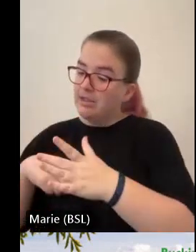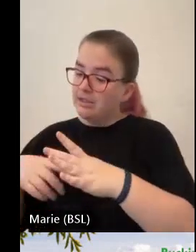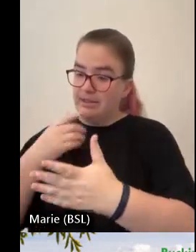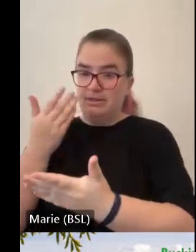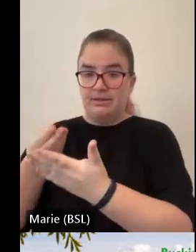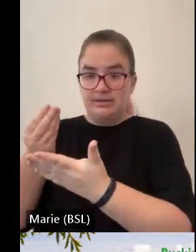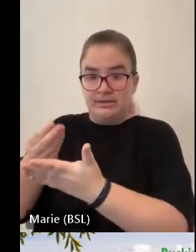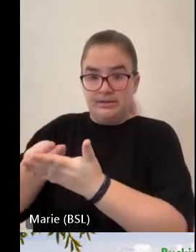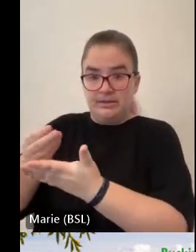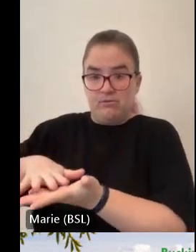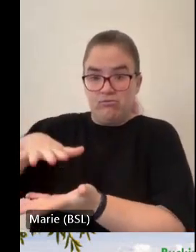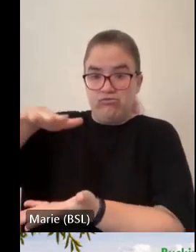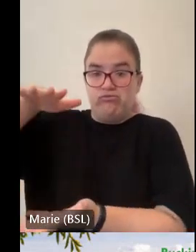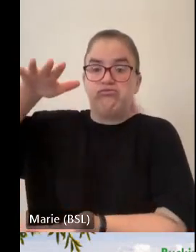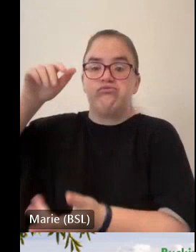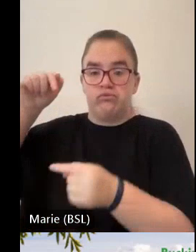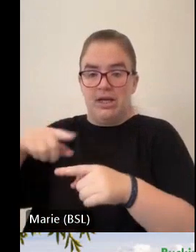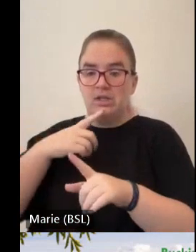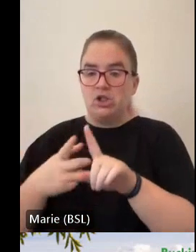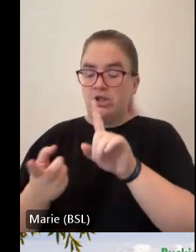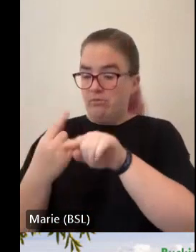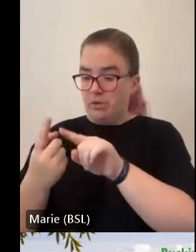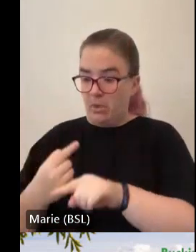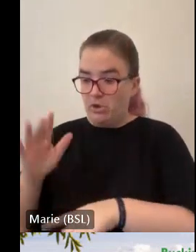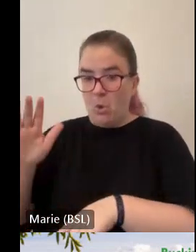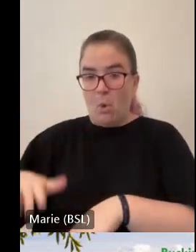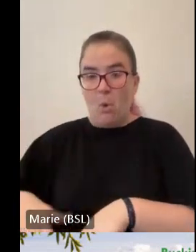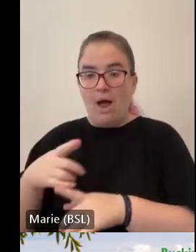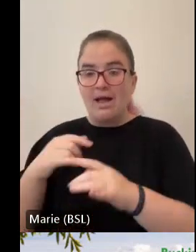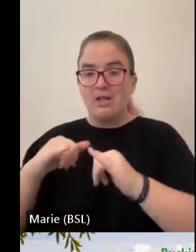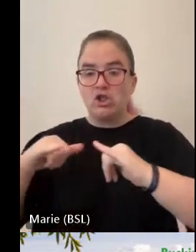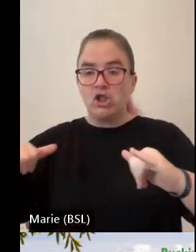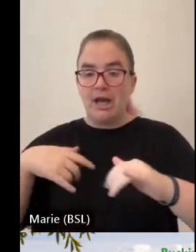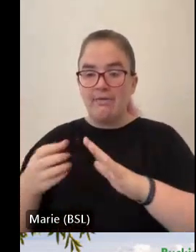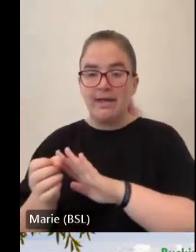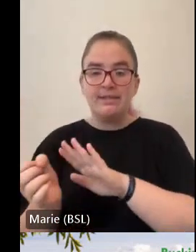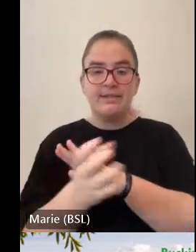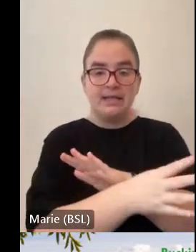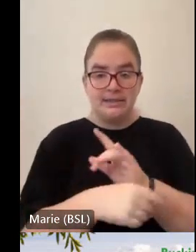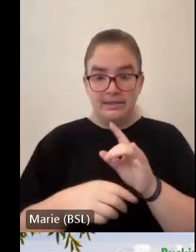And she responded to each one and sent off the check that they were asking for.